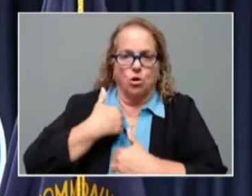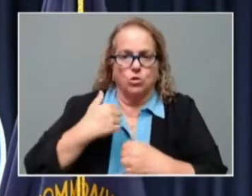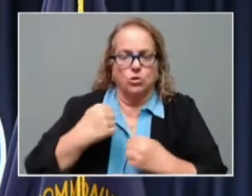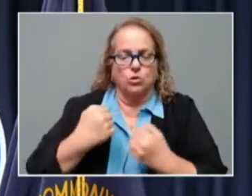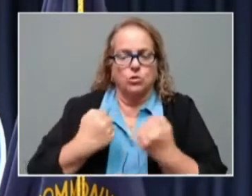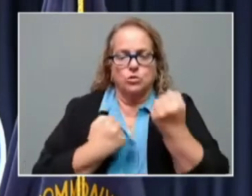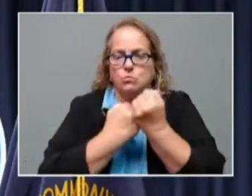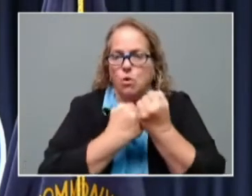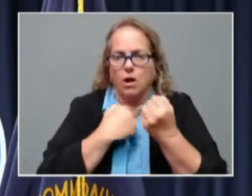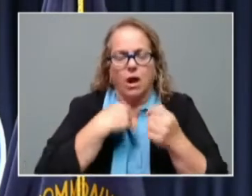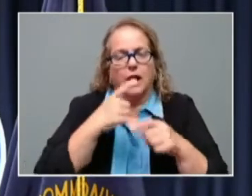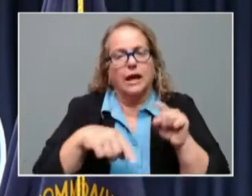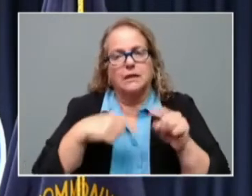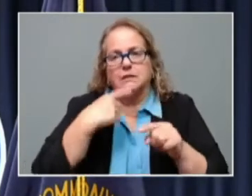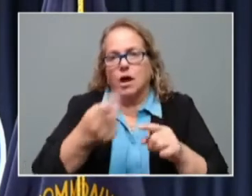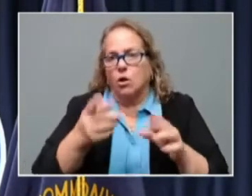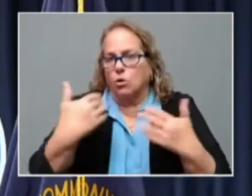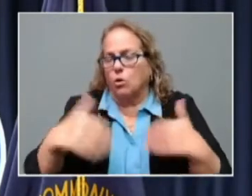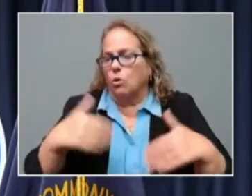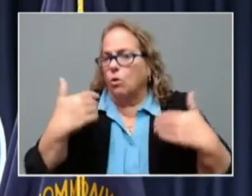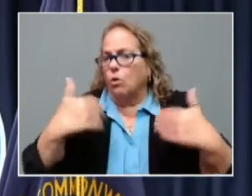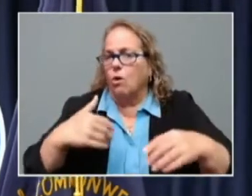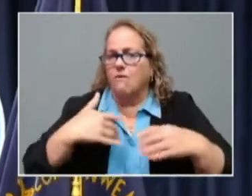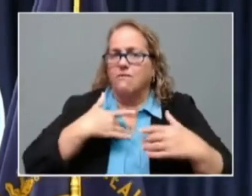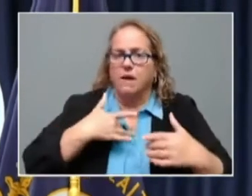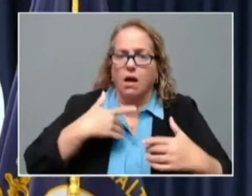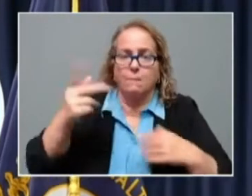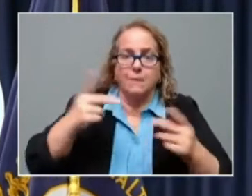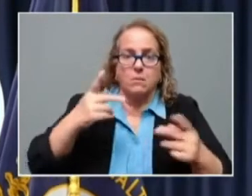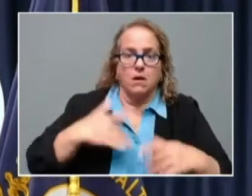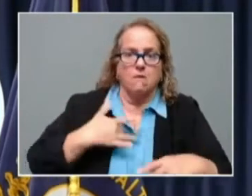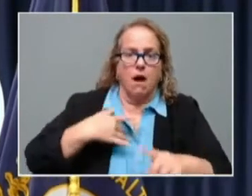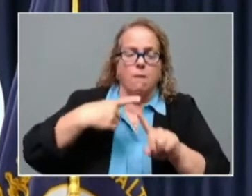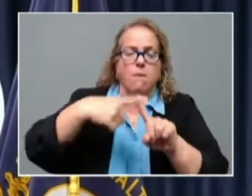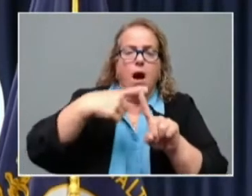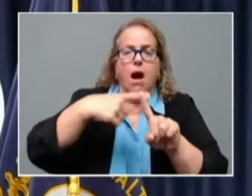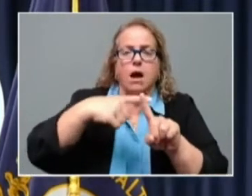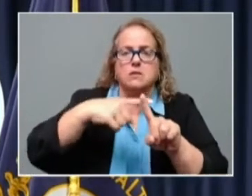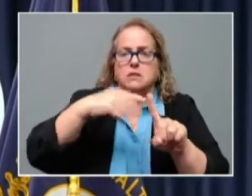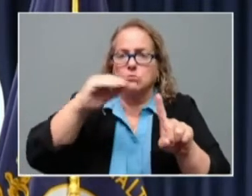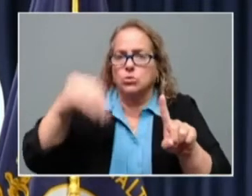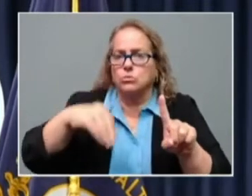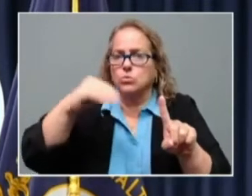feedback is on how incredible the guardsmen are, how they lift the